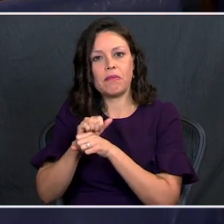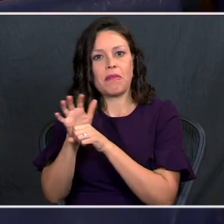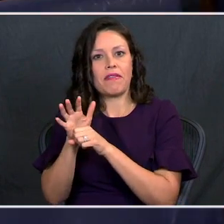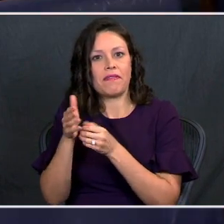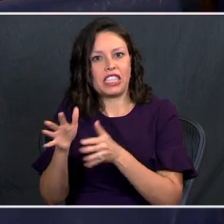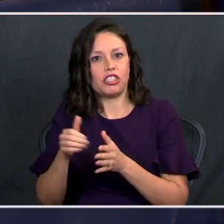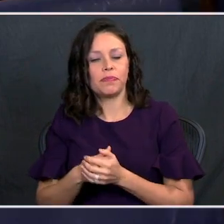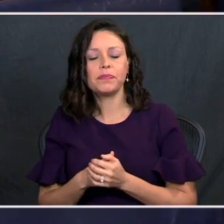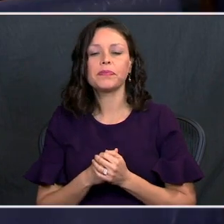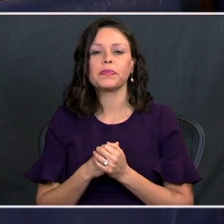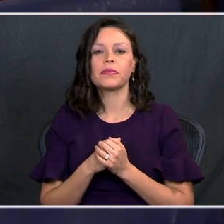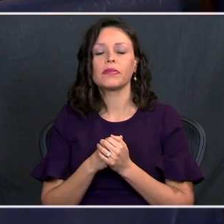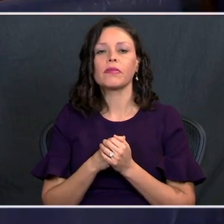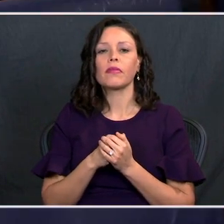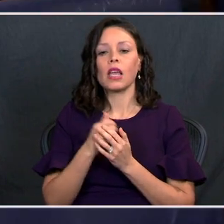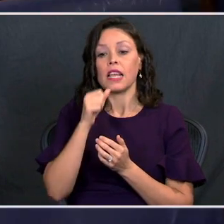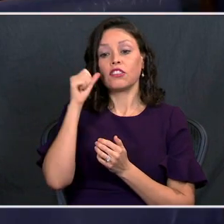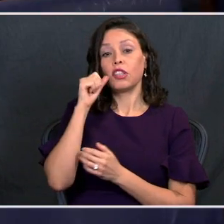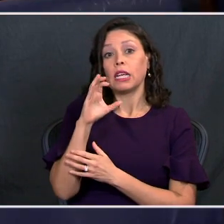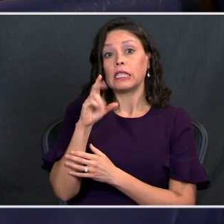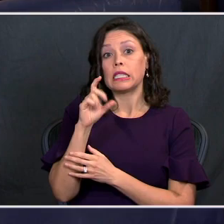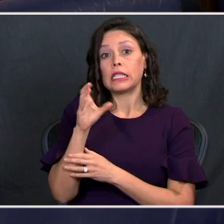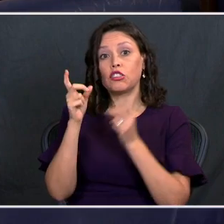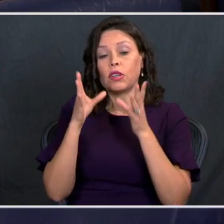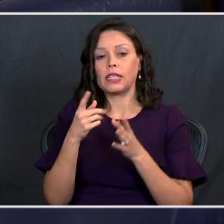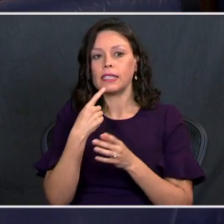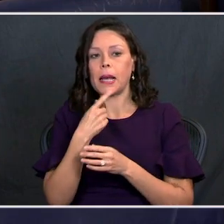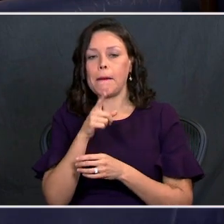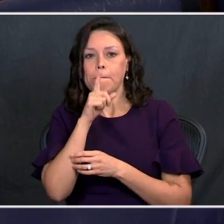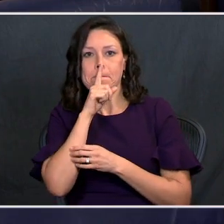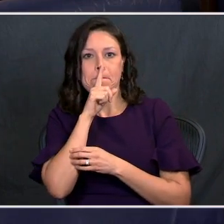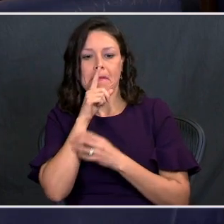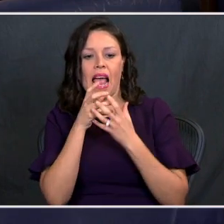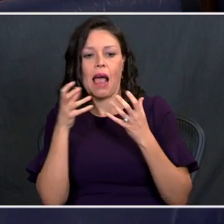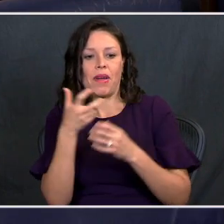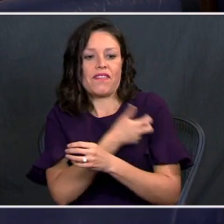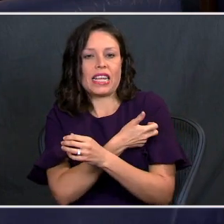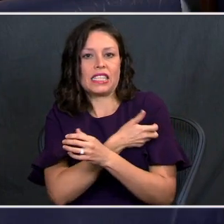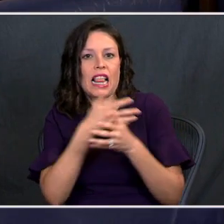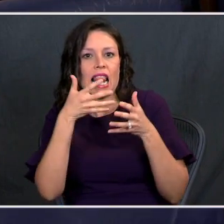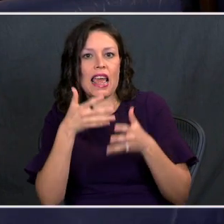Yesterday, the CDC Director said she could not say how much vaccine there was left to go out.